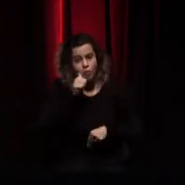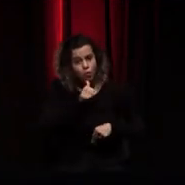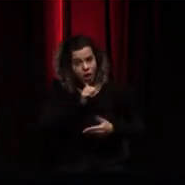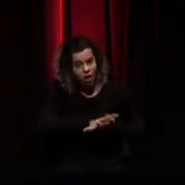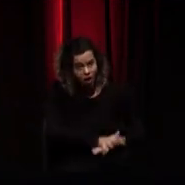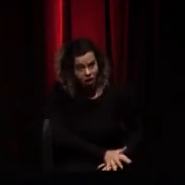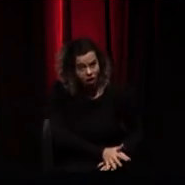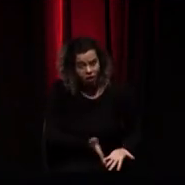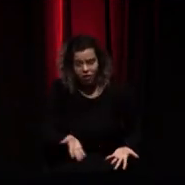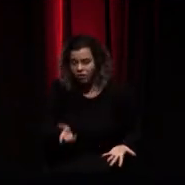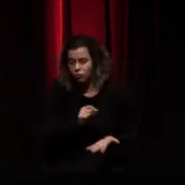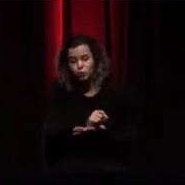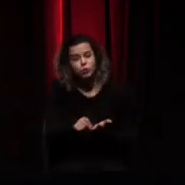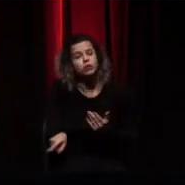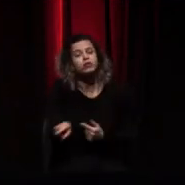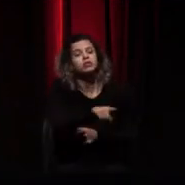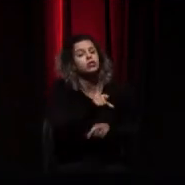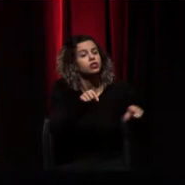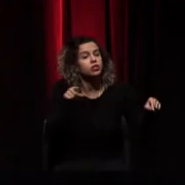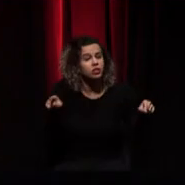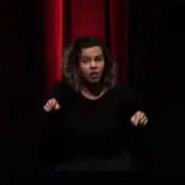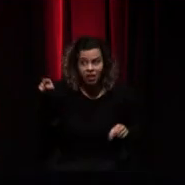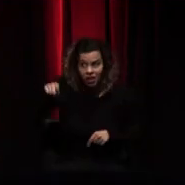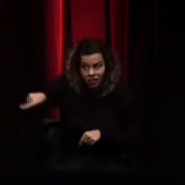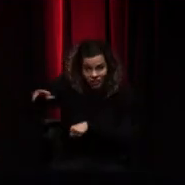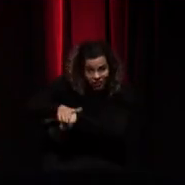or any other despicable behavior you may identify